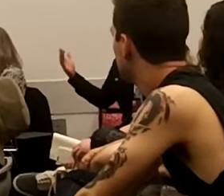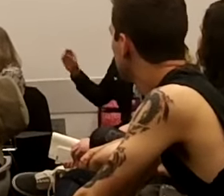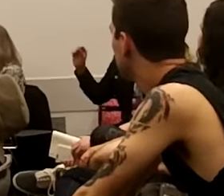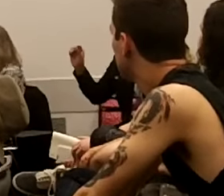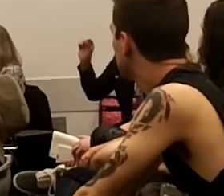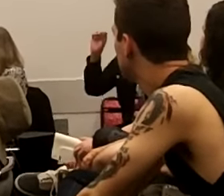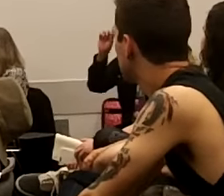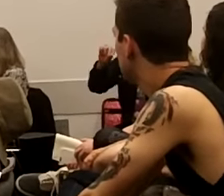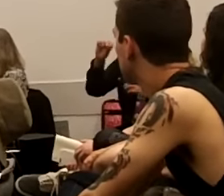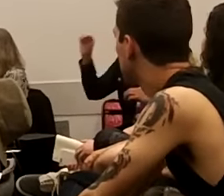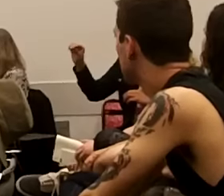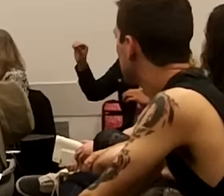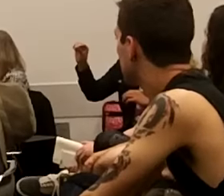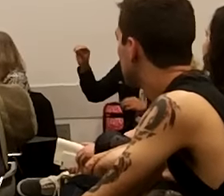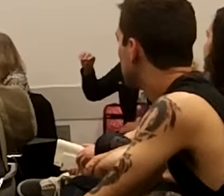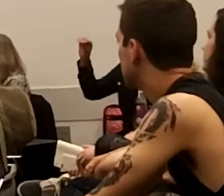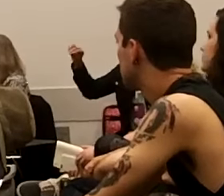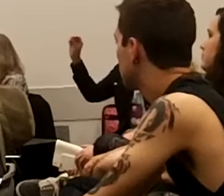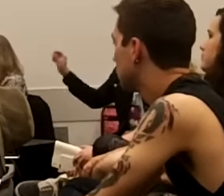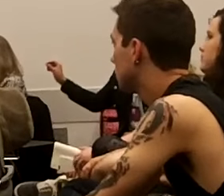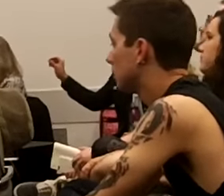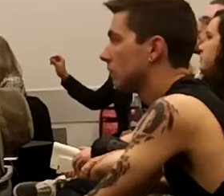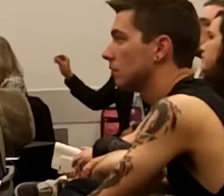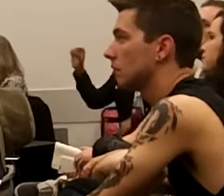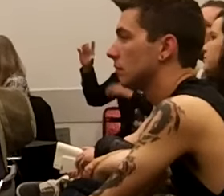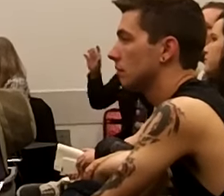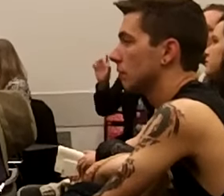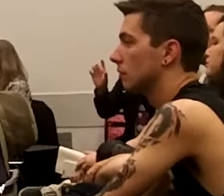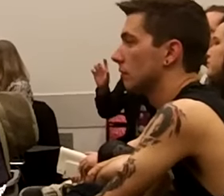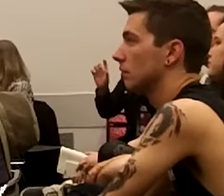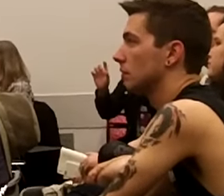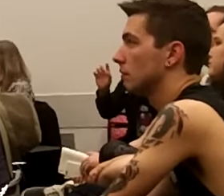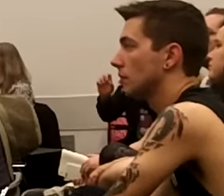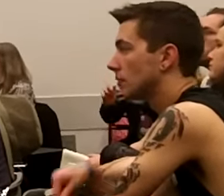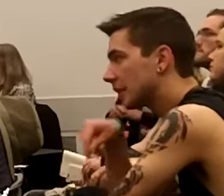will it say this person said this, and this person said that, like with their names?